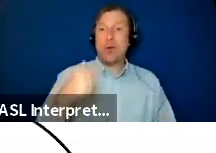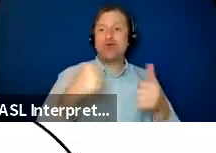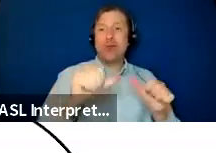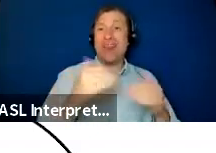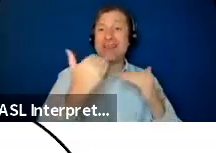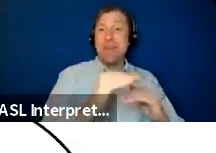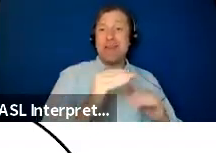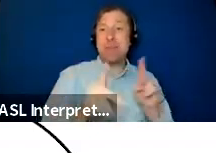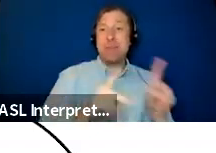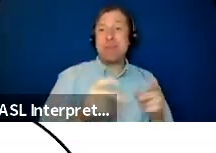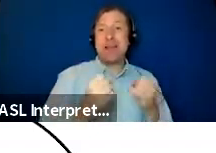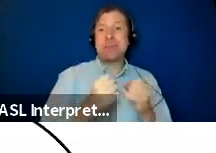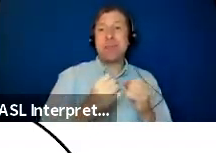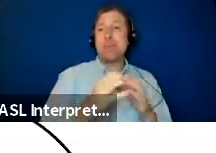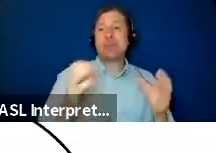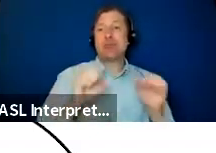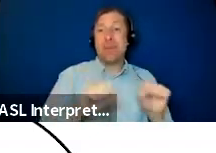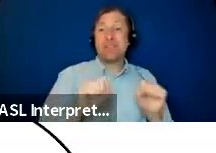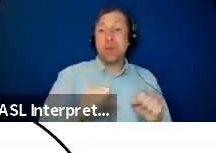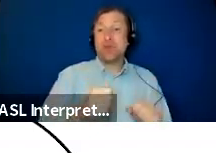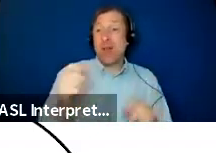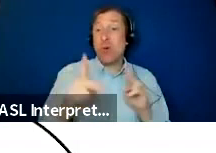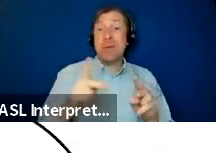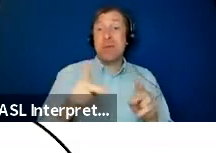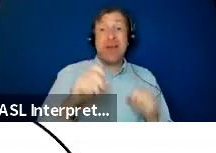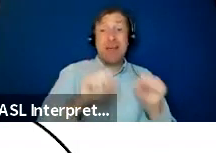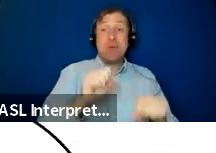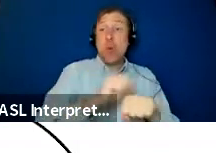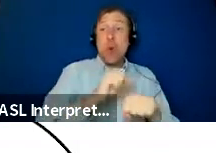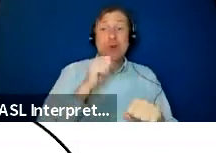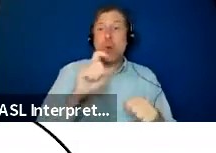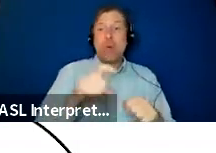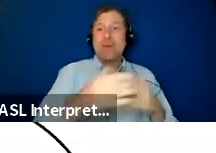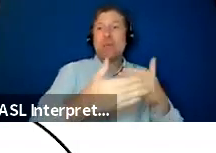So anyone who can do their job without being in proximity to performers while they're not wearing PPE